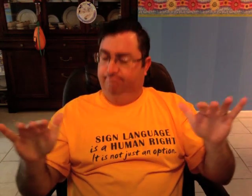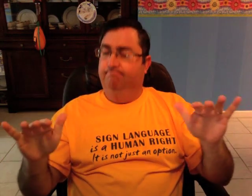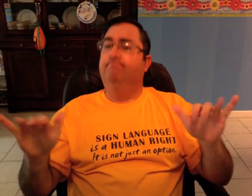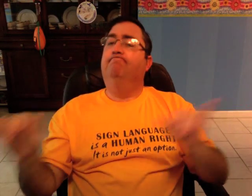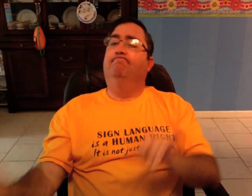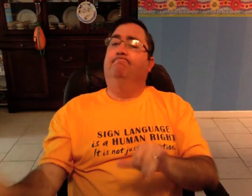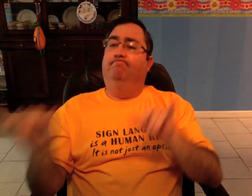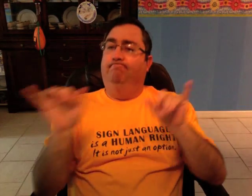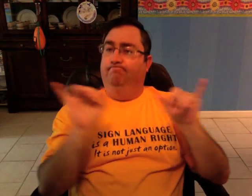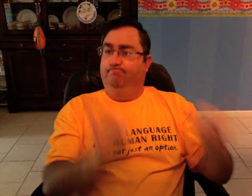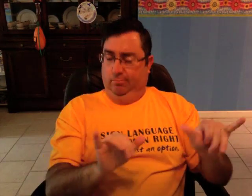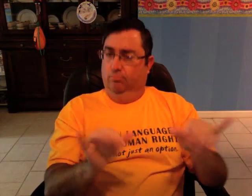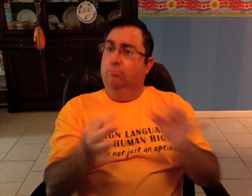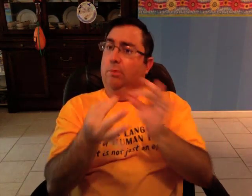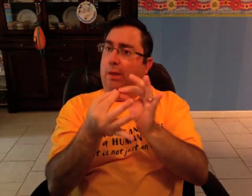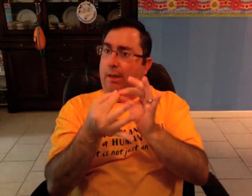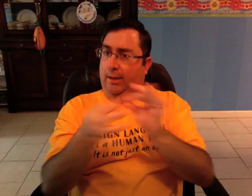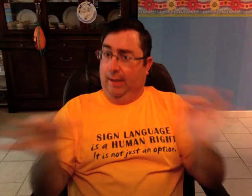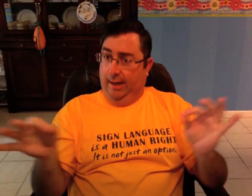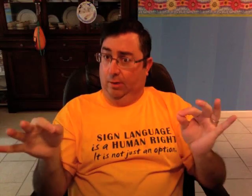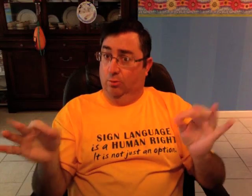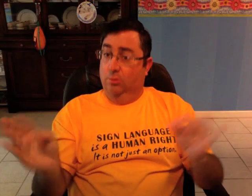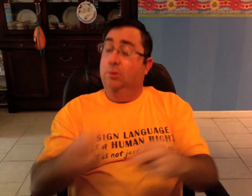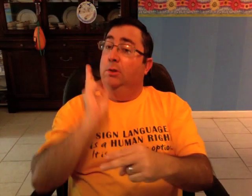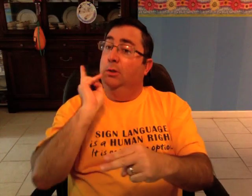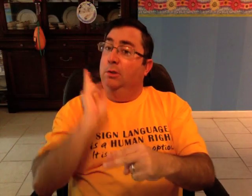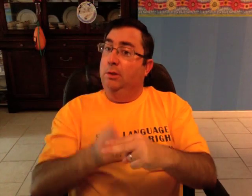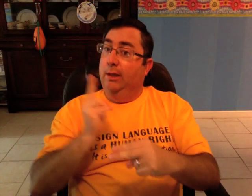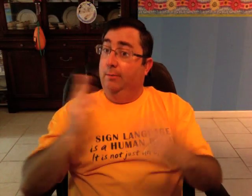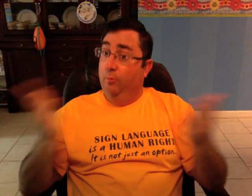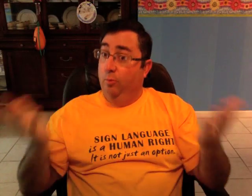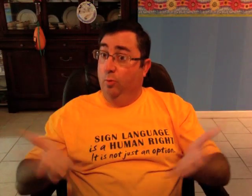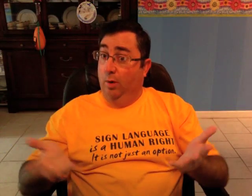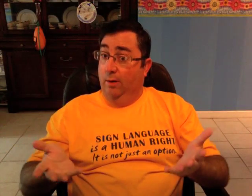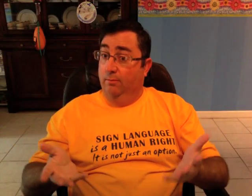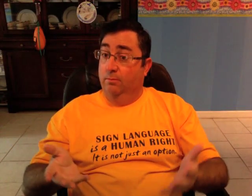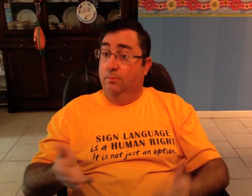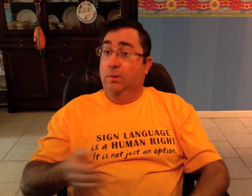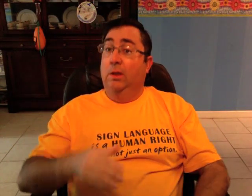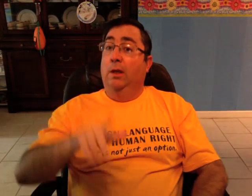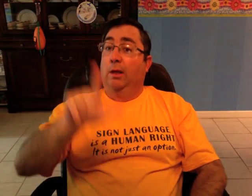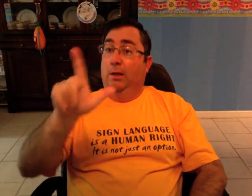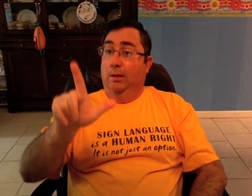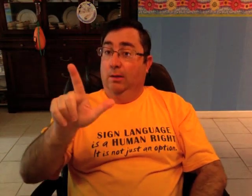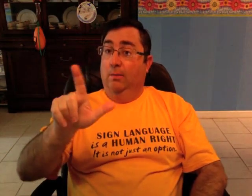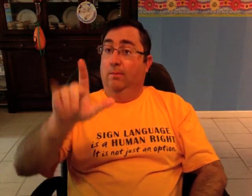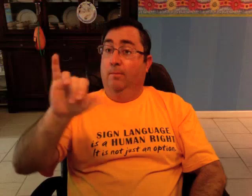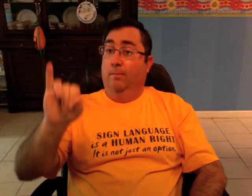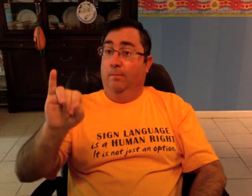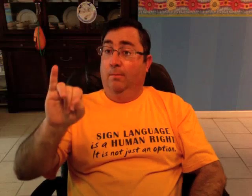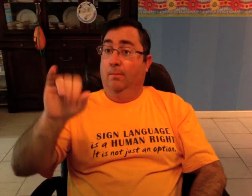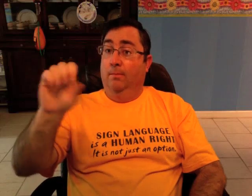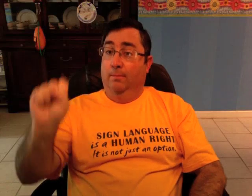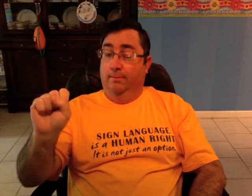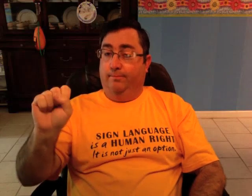They recognized it as a language, and named it LIS: